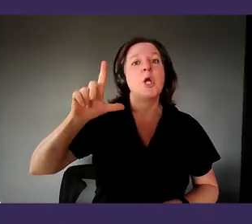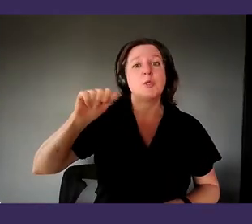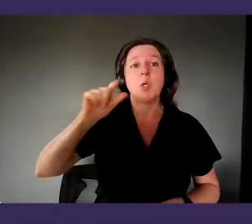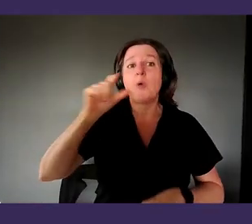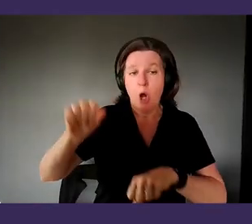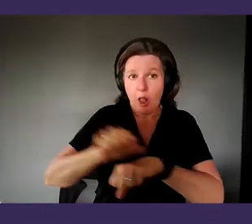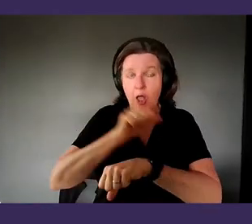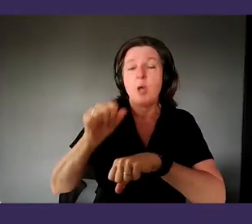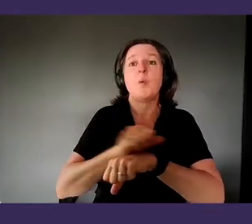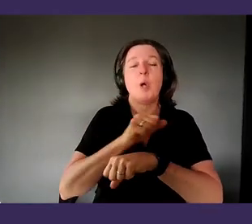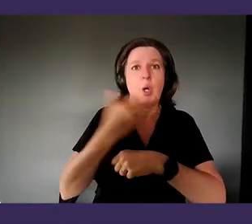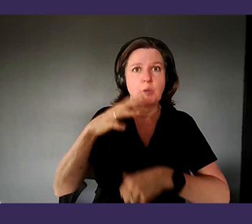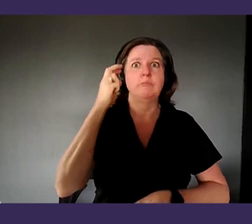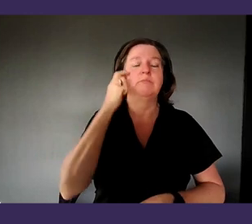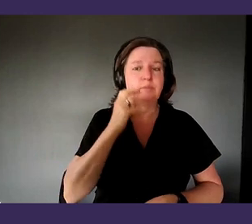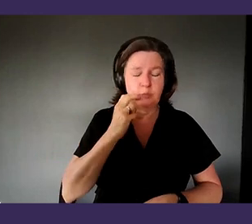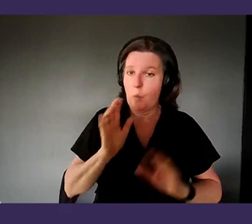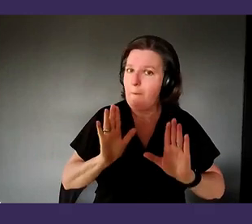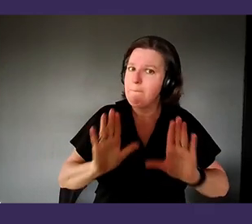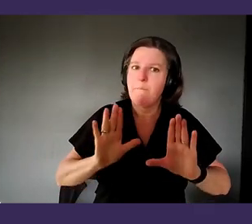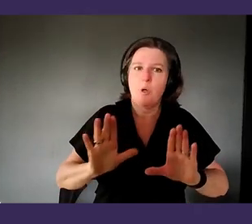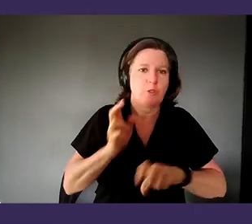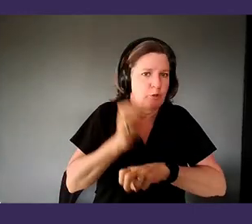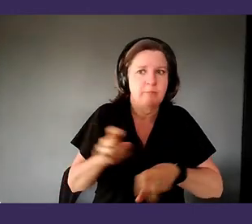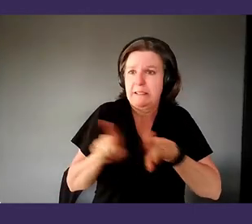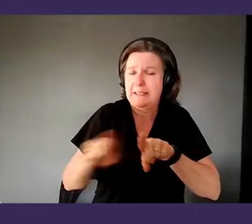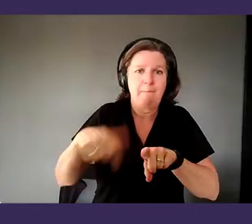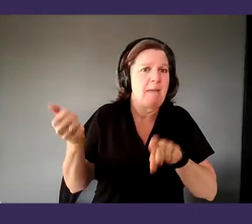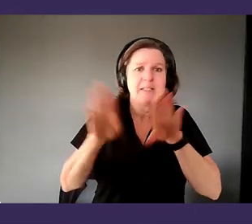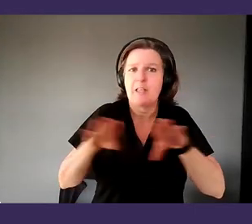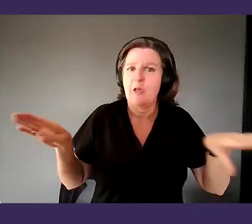and we push her hard just as we did the other children while she was in school.